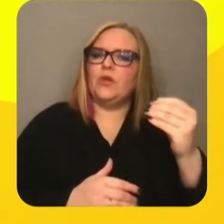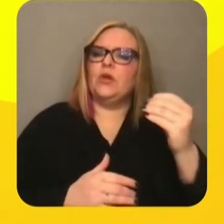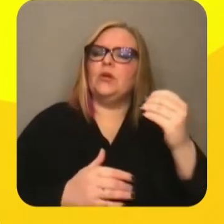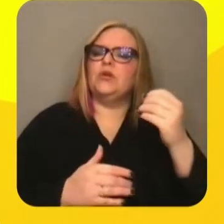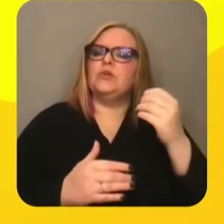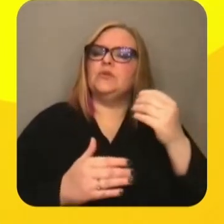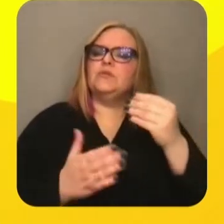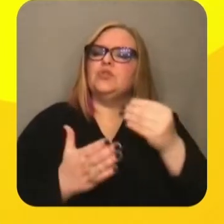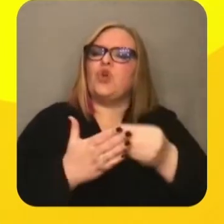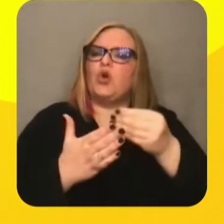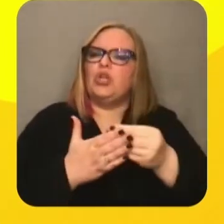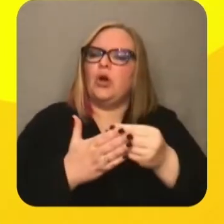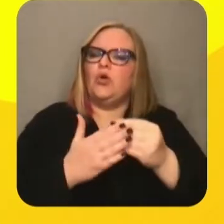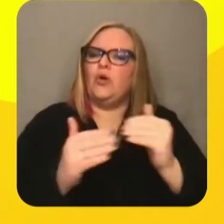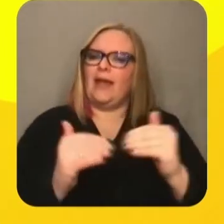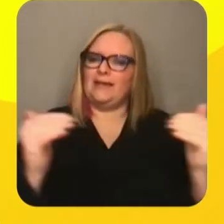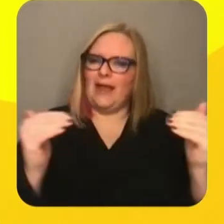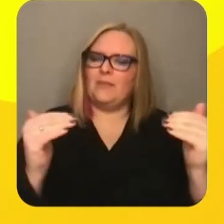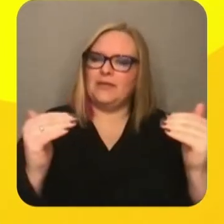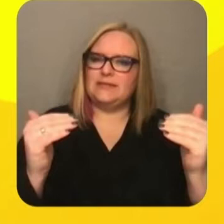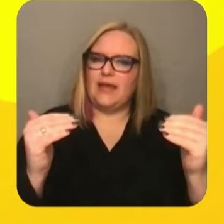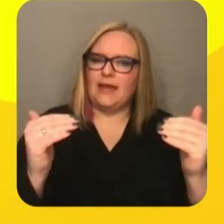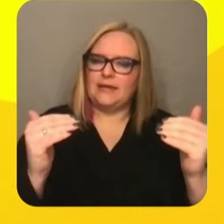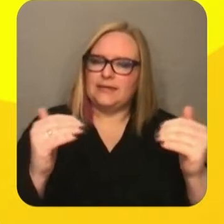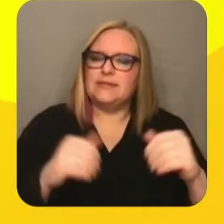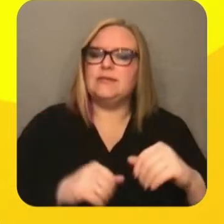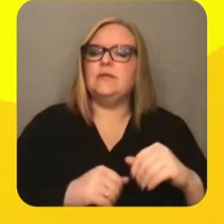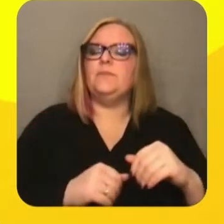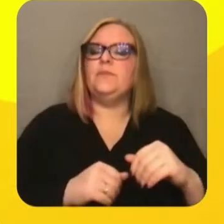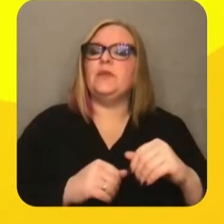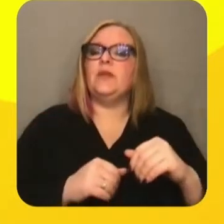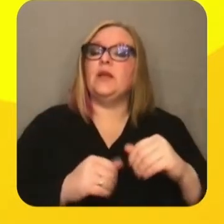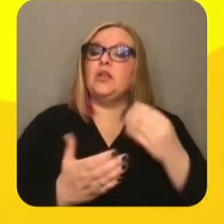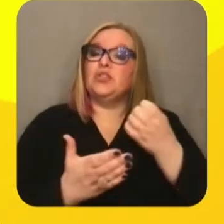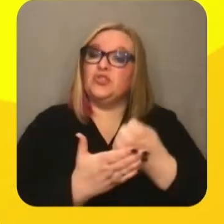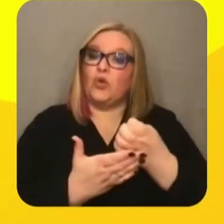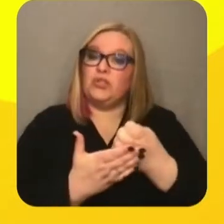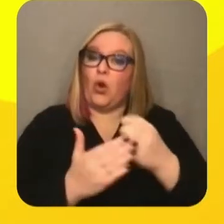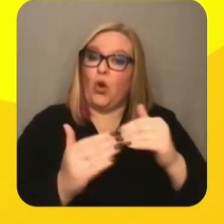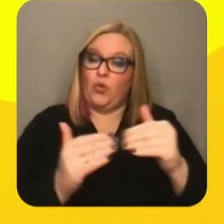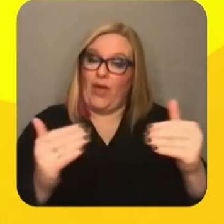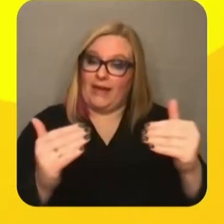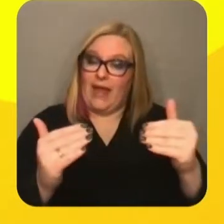We use proxy question for that because socio-economic diversity is one thing that we really try to focus on.